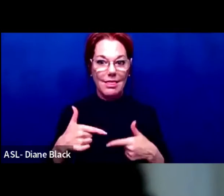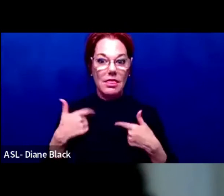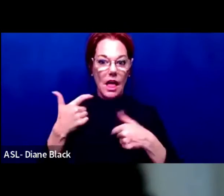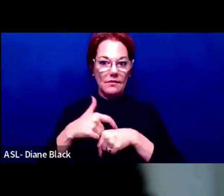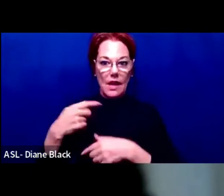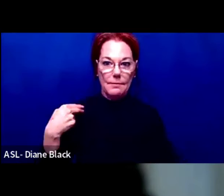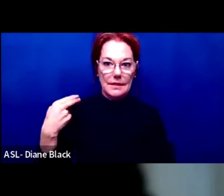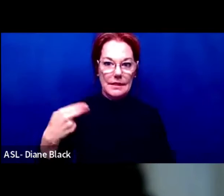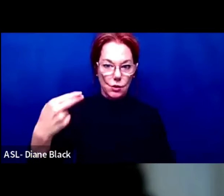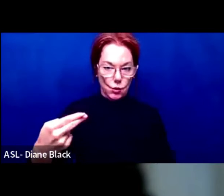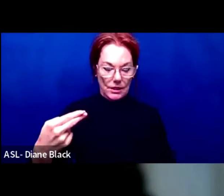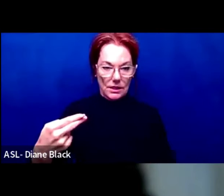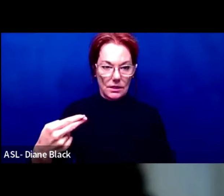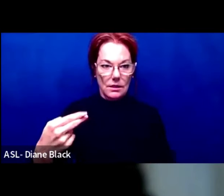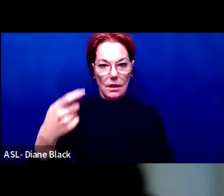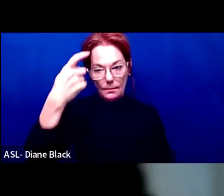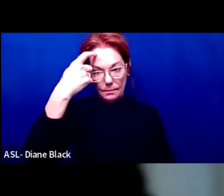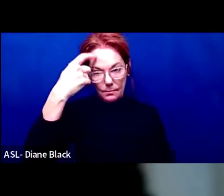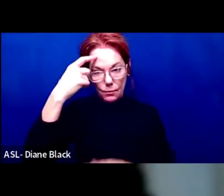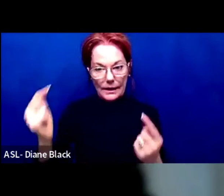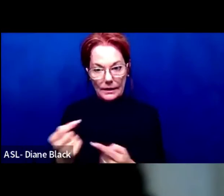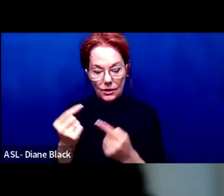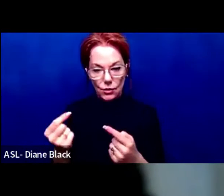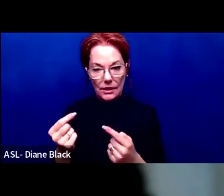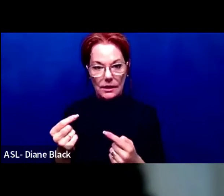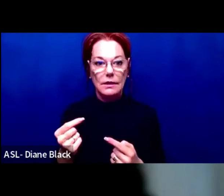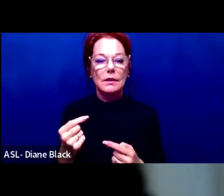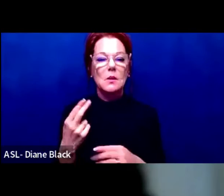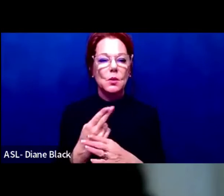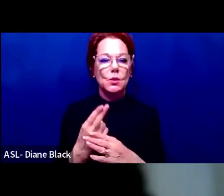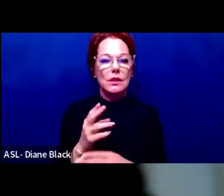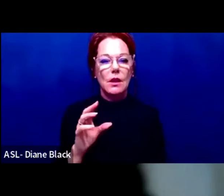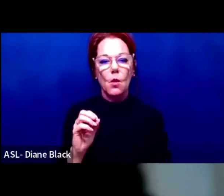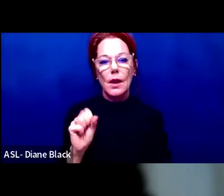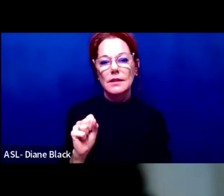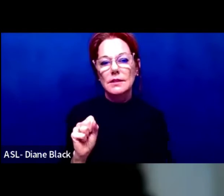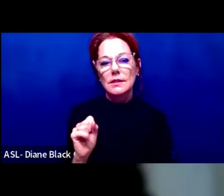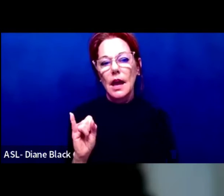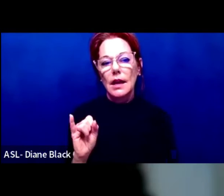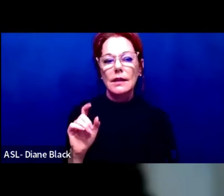using the OSU TBI ID, which was